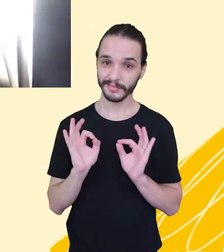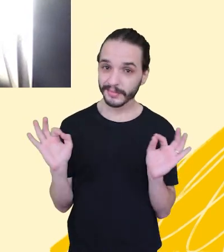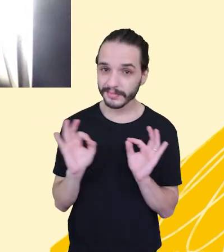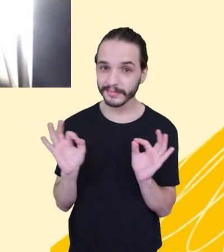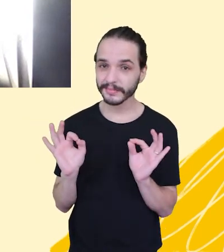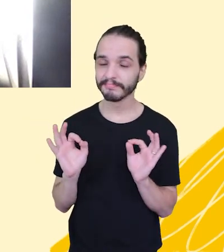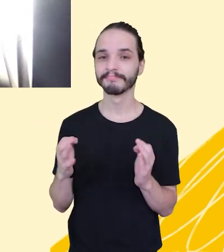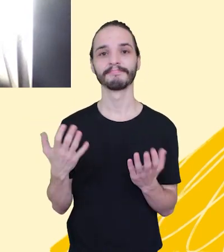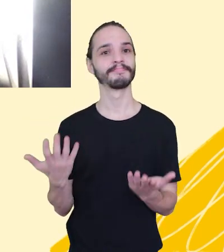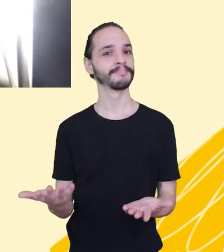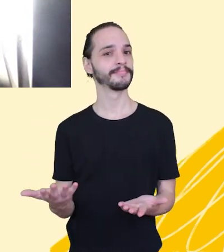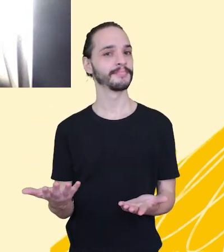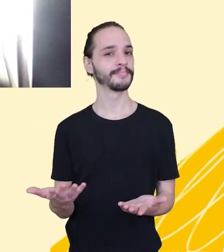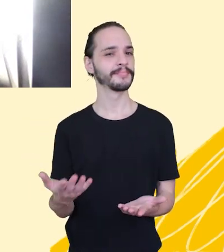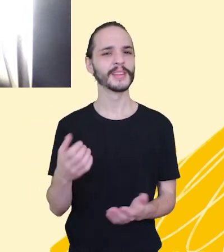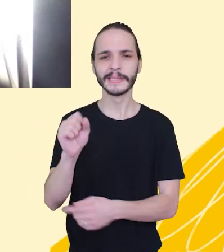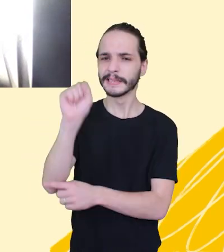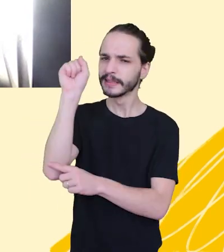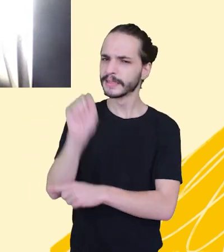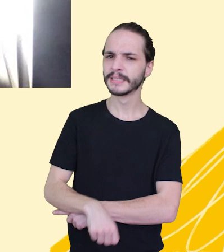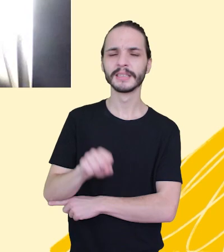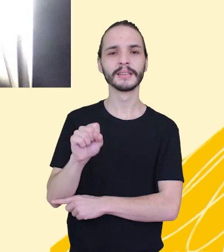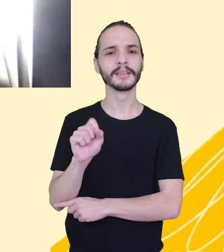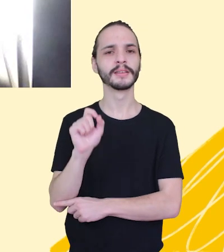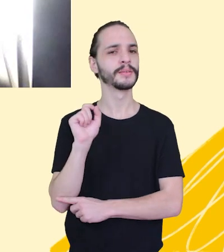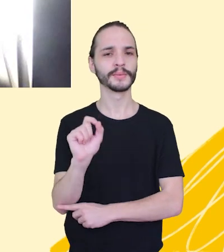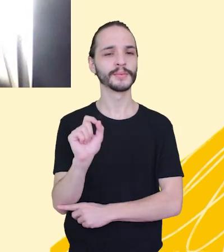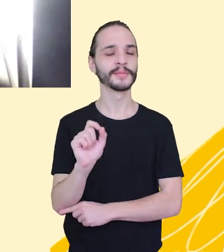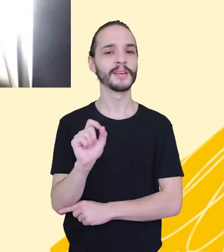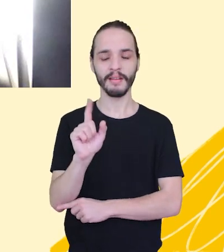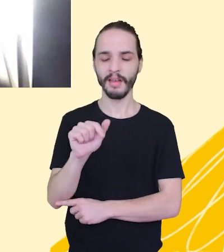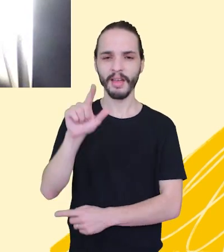And it goes in both directions that they...